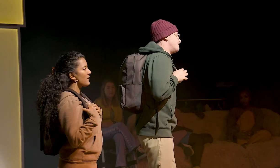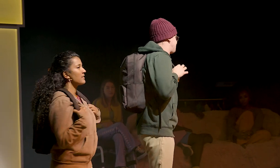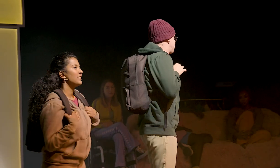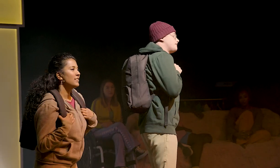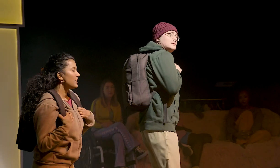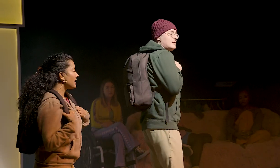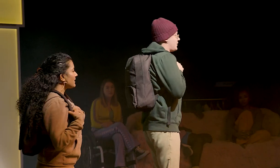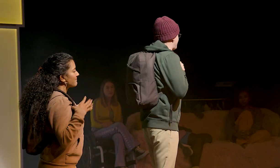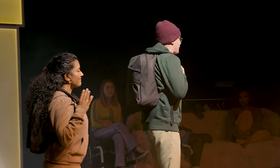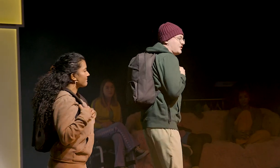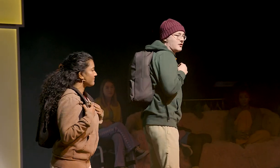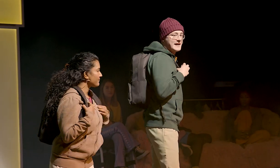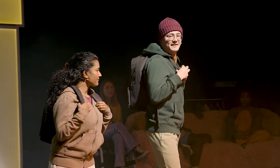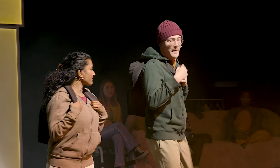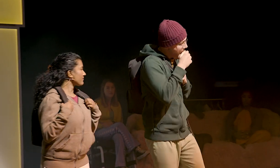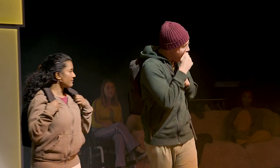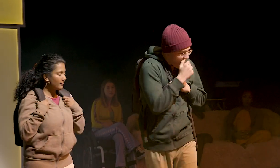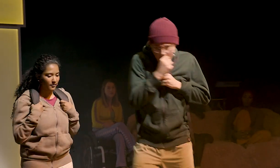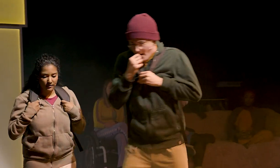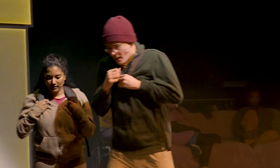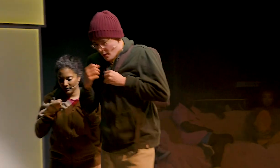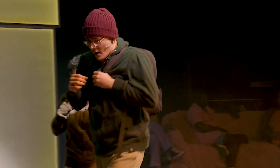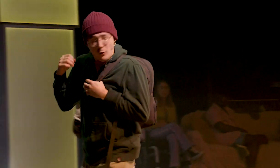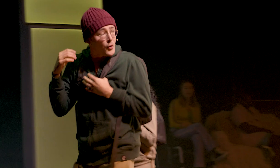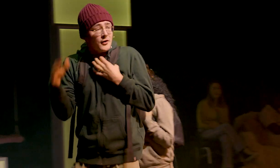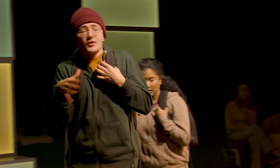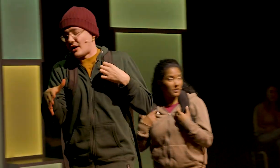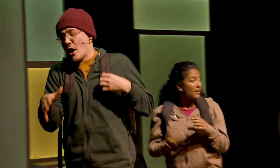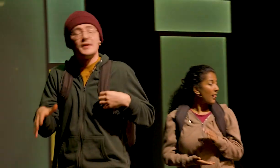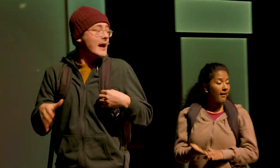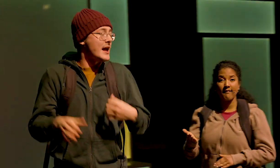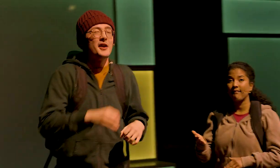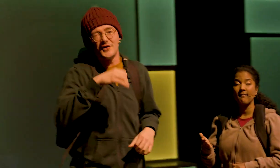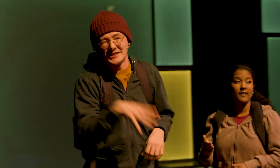I - Oh... sod it. I walk across the road and - and stand